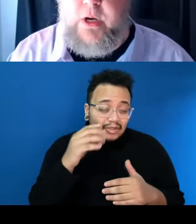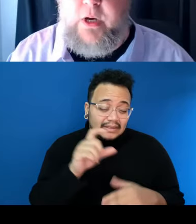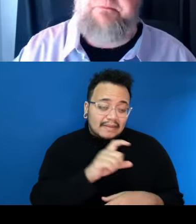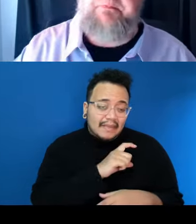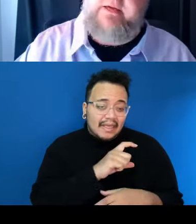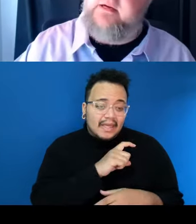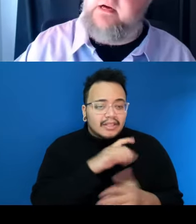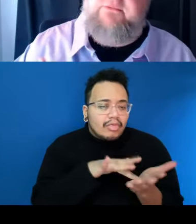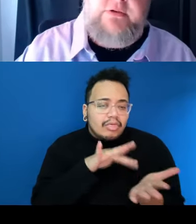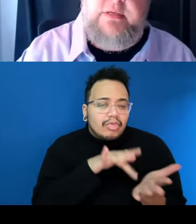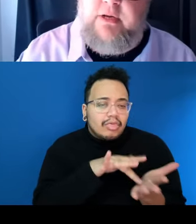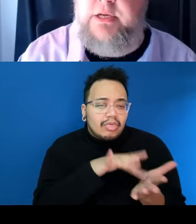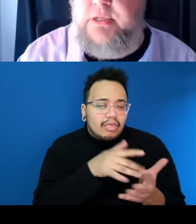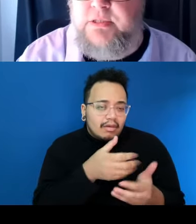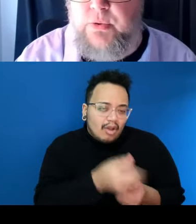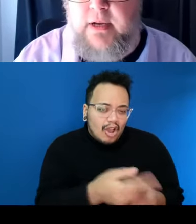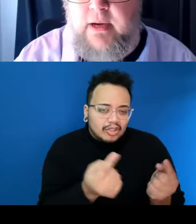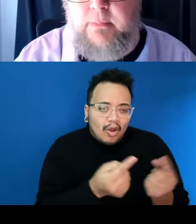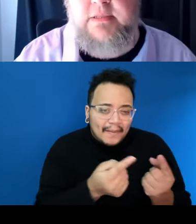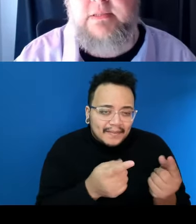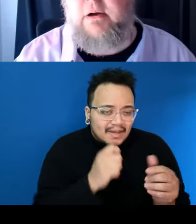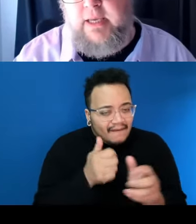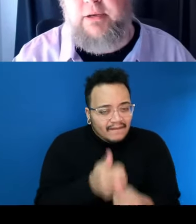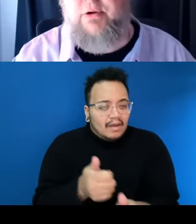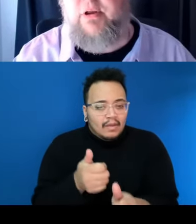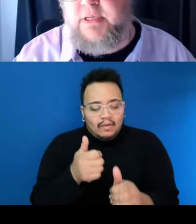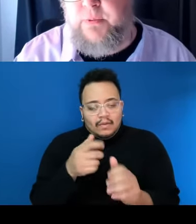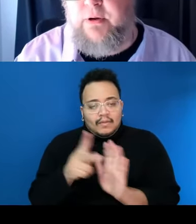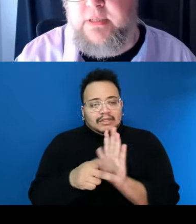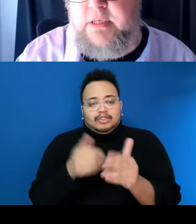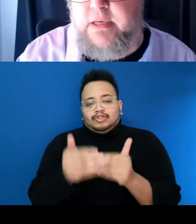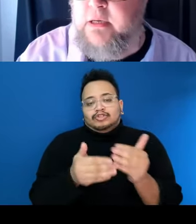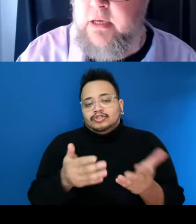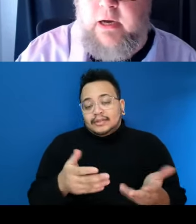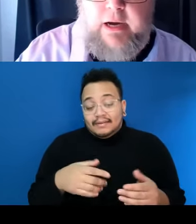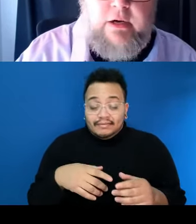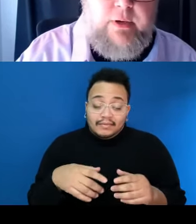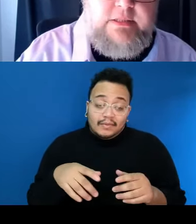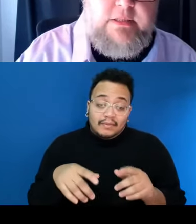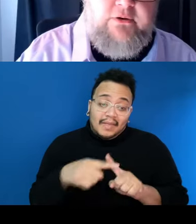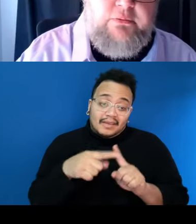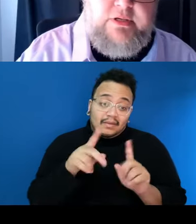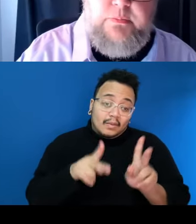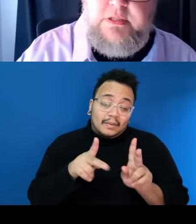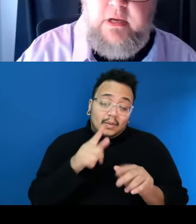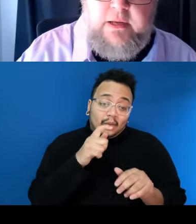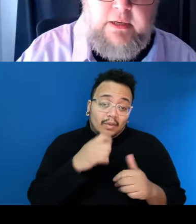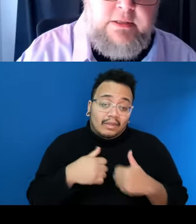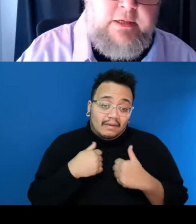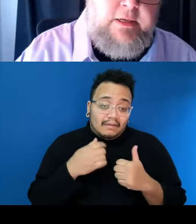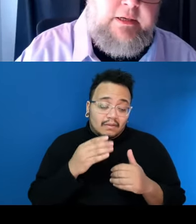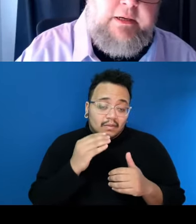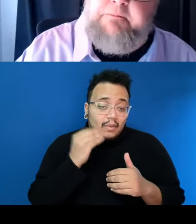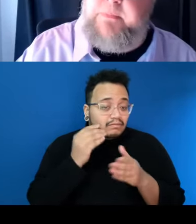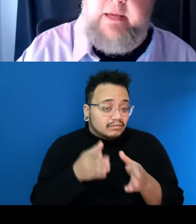as well. Folks that are engaged in street economies, are again going to be experiencing higher rates of police misconduct.